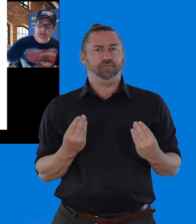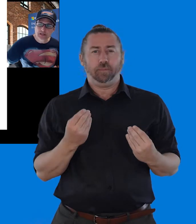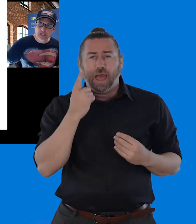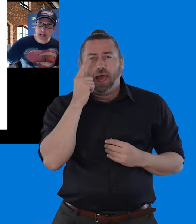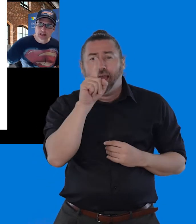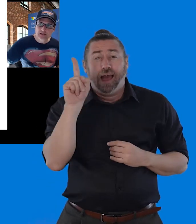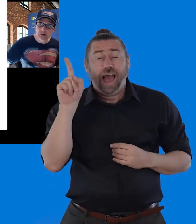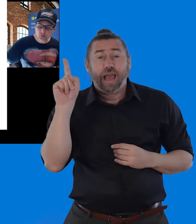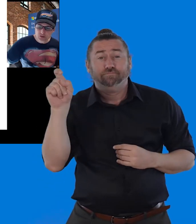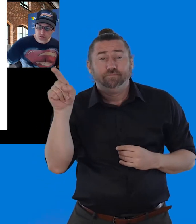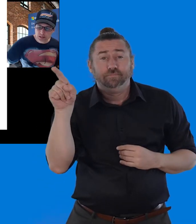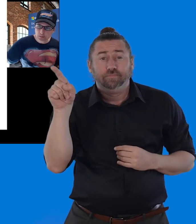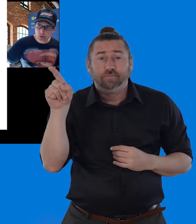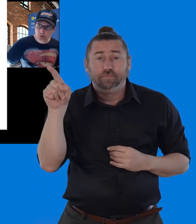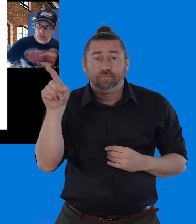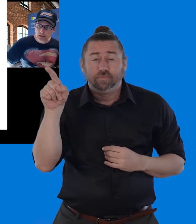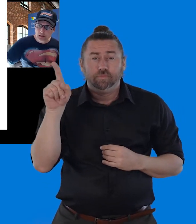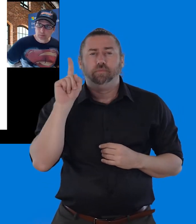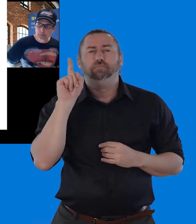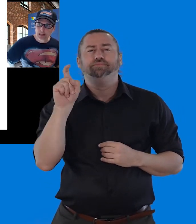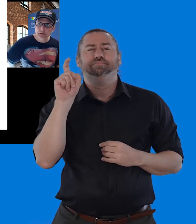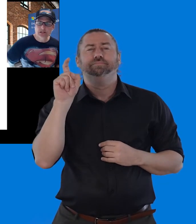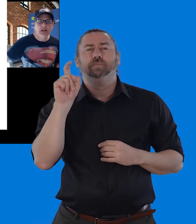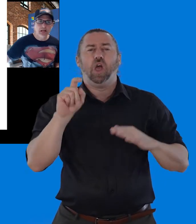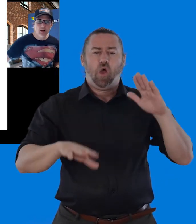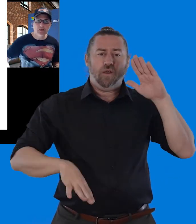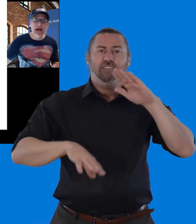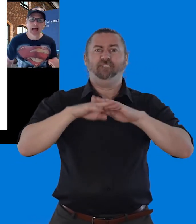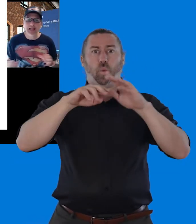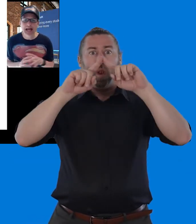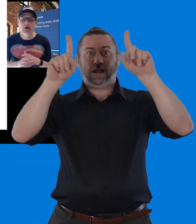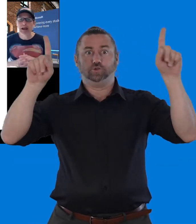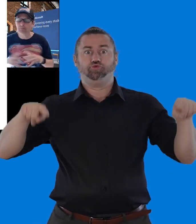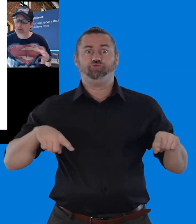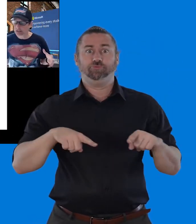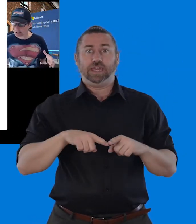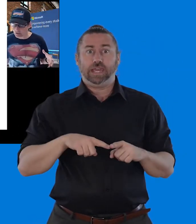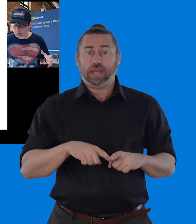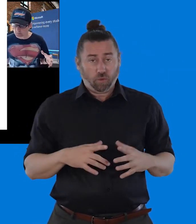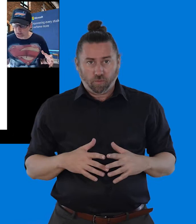This is the enter full-screen mode button. So, I click on that and now everything is gone.